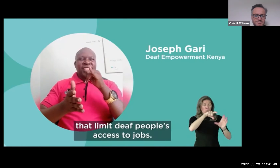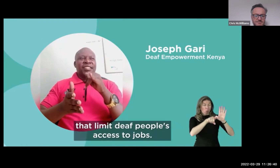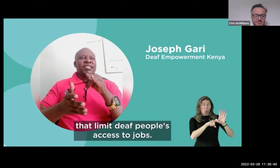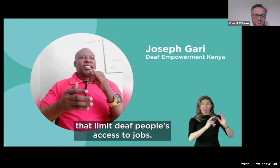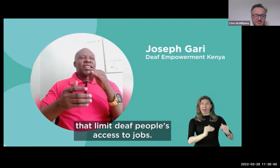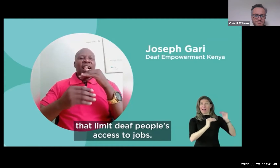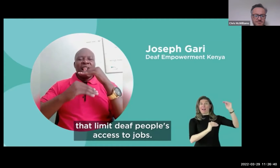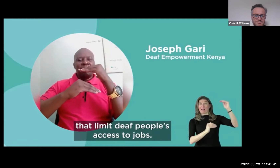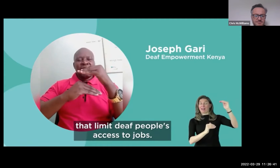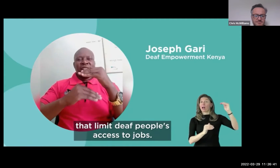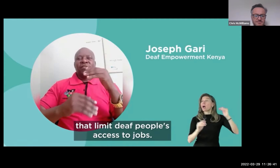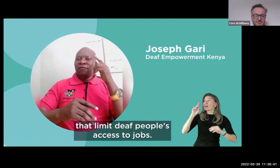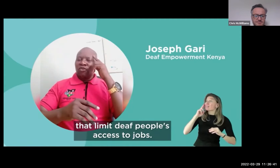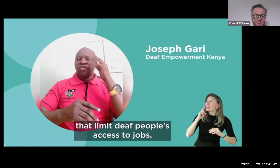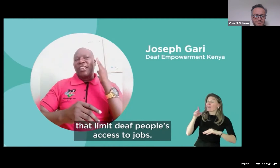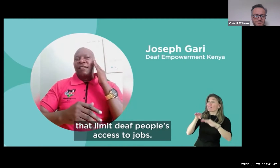that limit deaf people’s access to jobs.